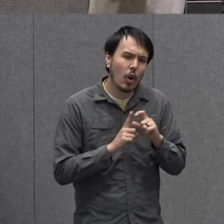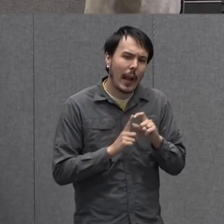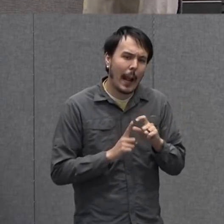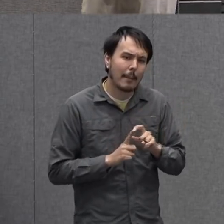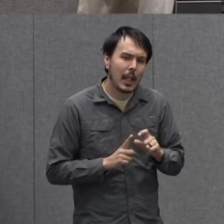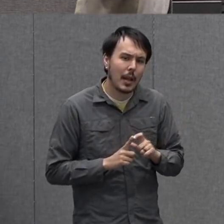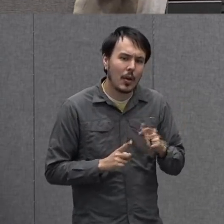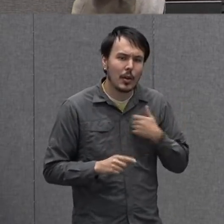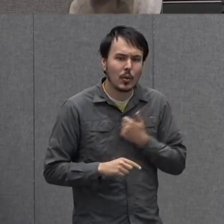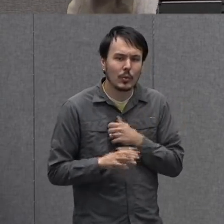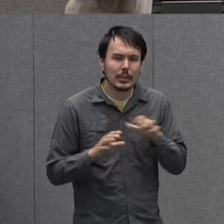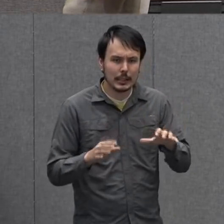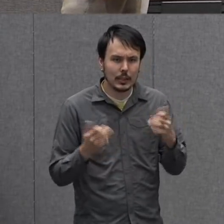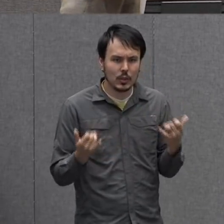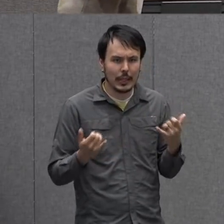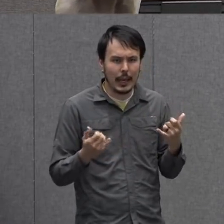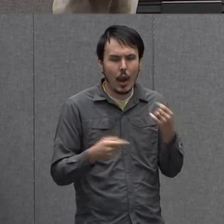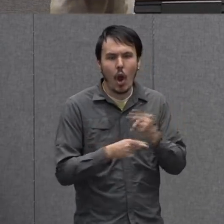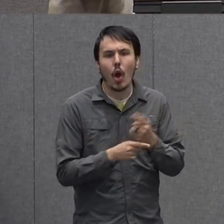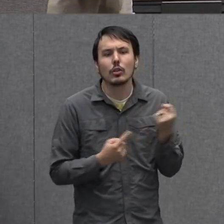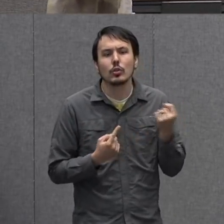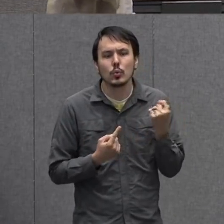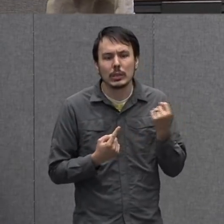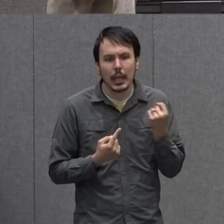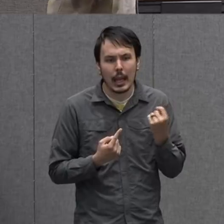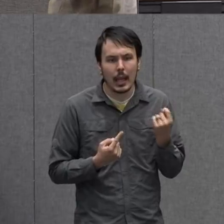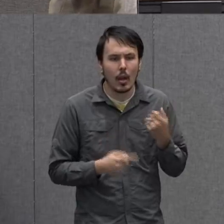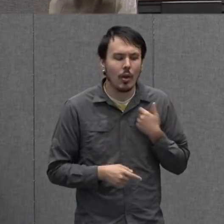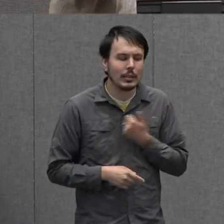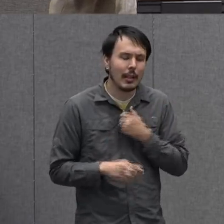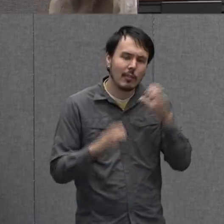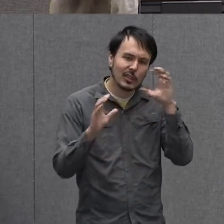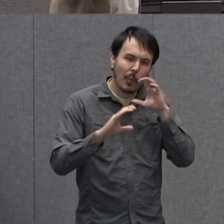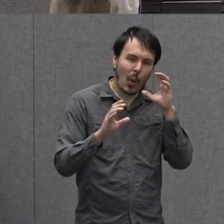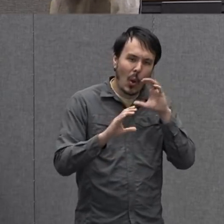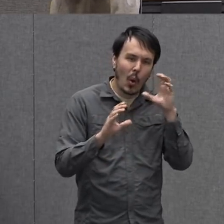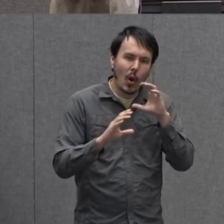on Tuesday and we were exploring the idea of multiplication.